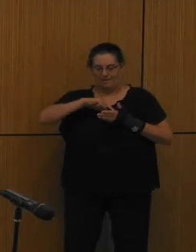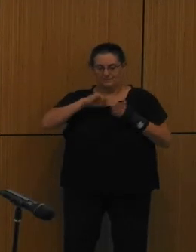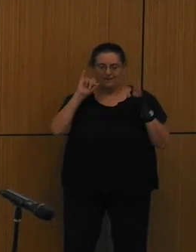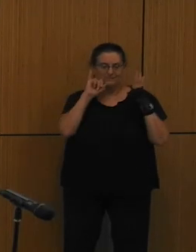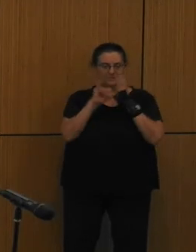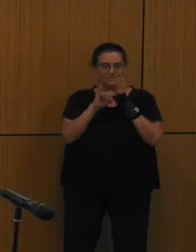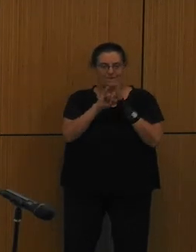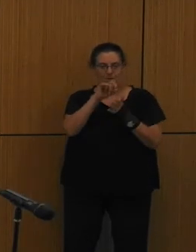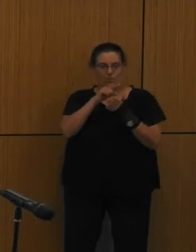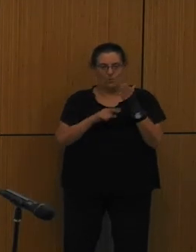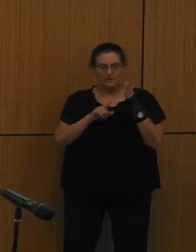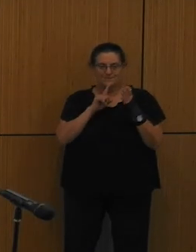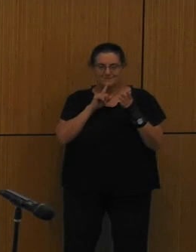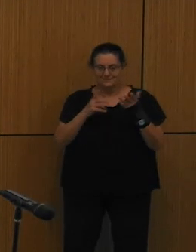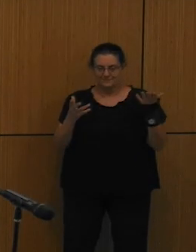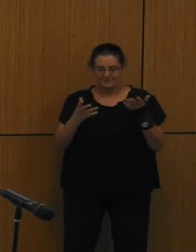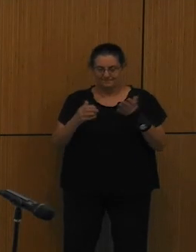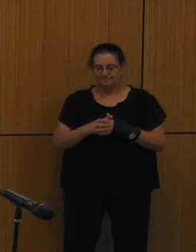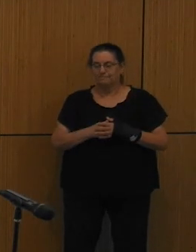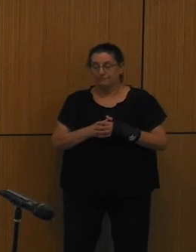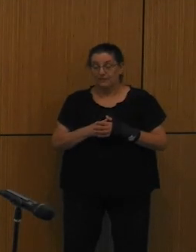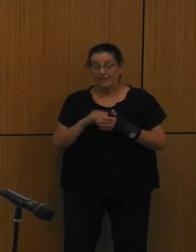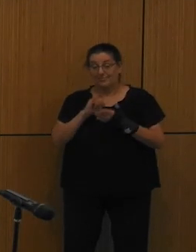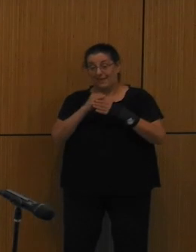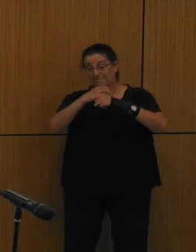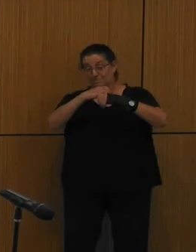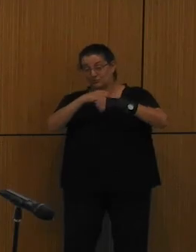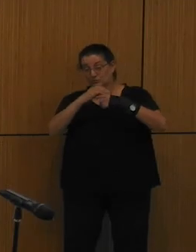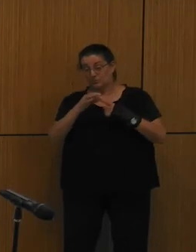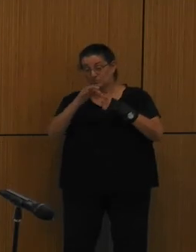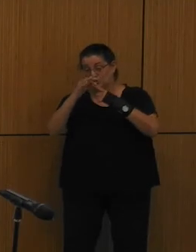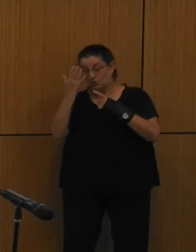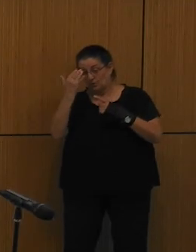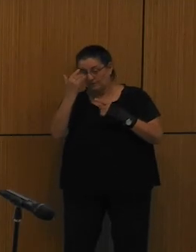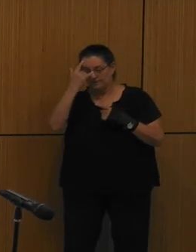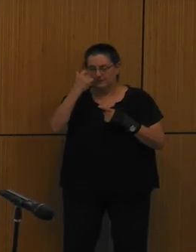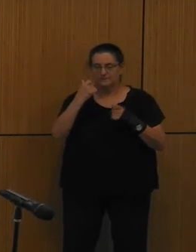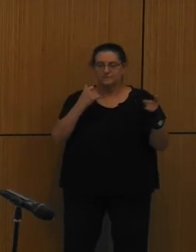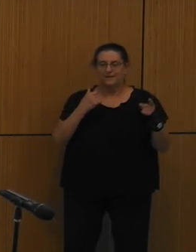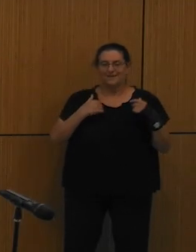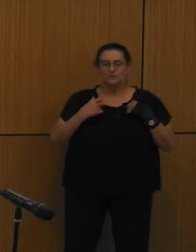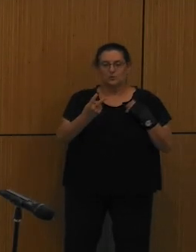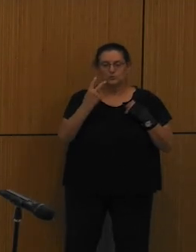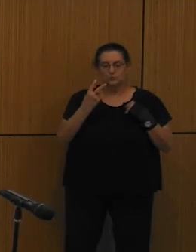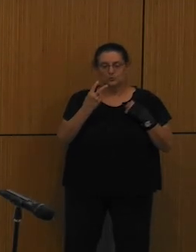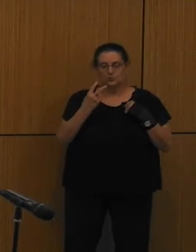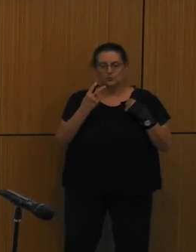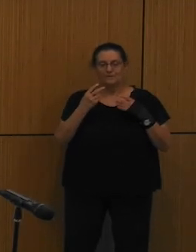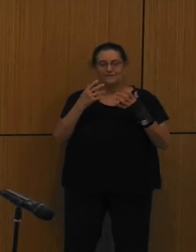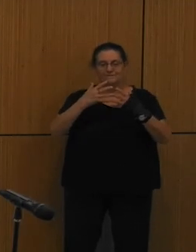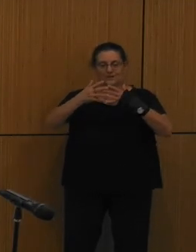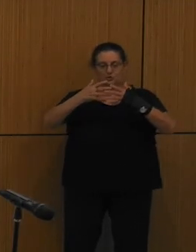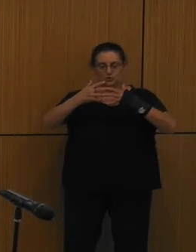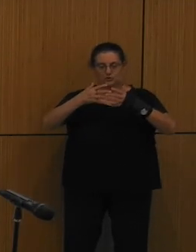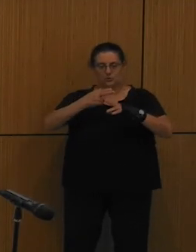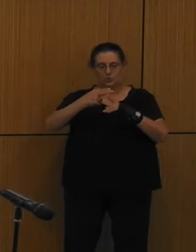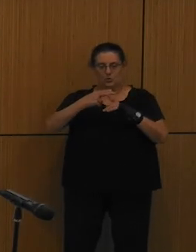What's special about this microscope is that it contains two, polarizing filters called nickel prisms,